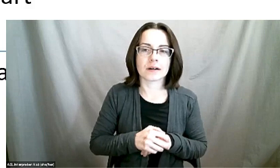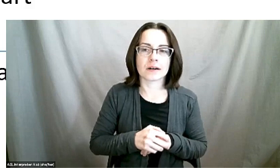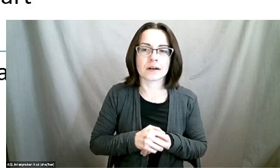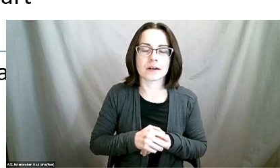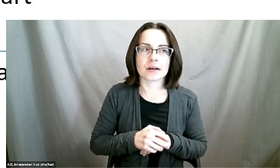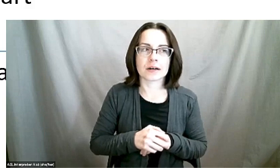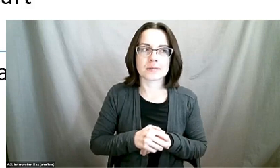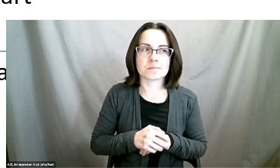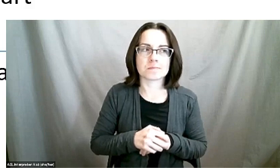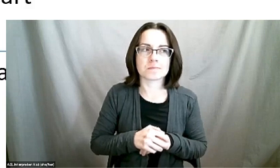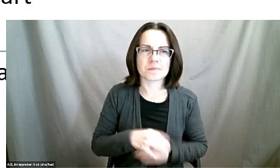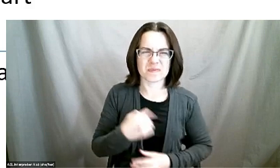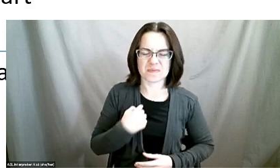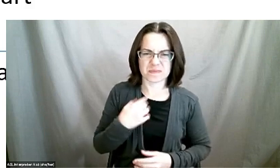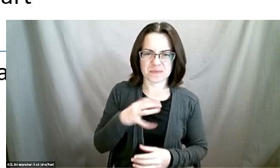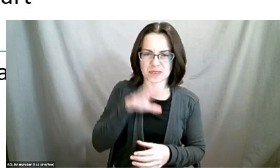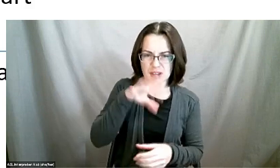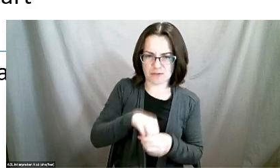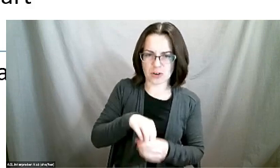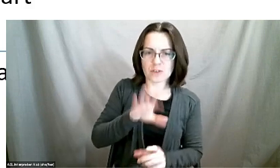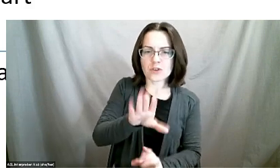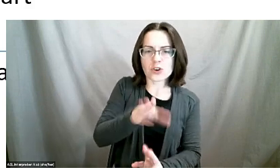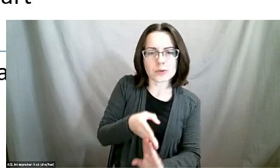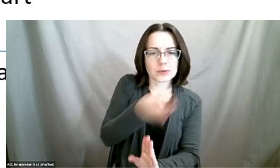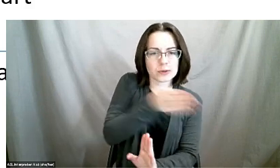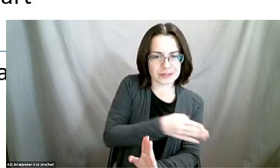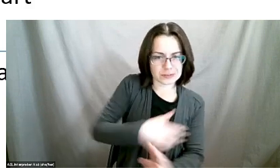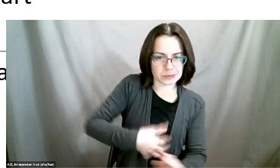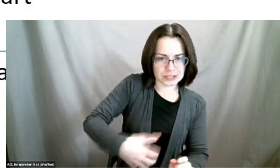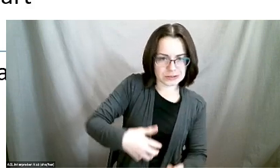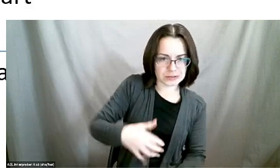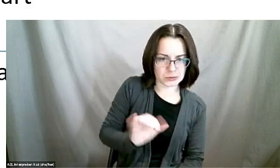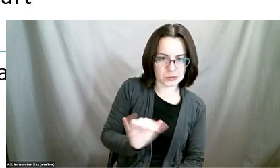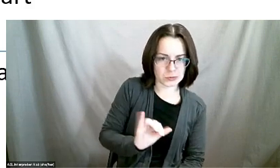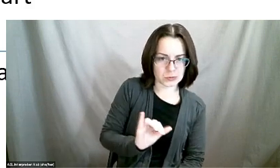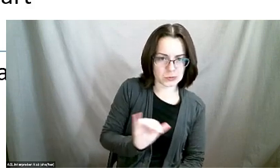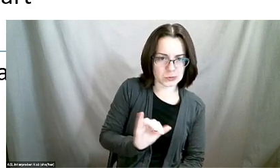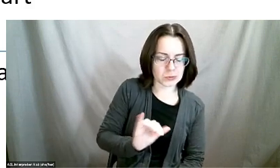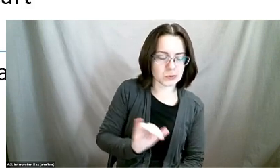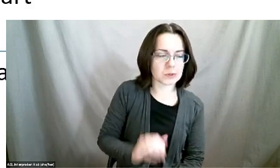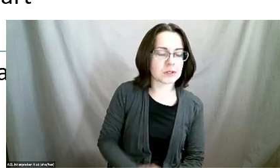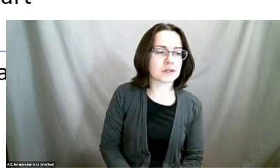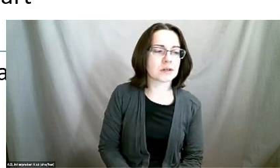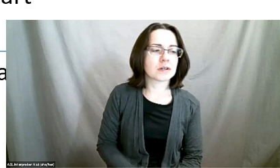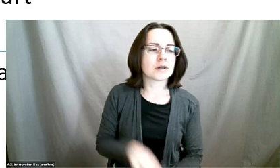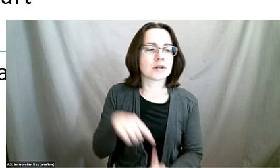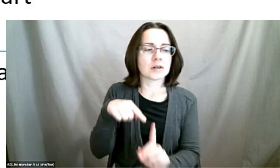involved with her in her previous pregnancy. And she She's difficult.